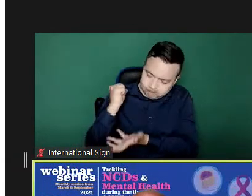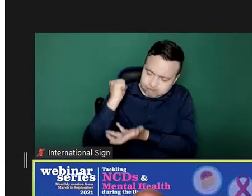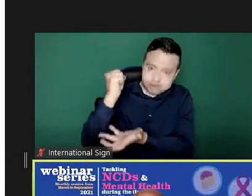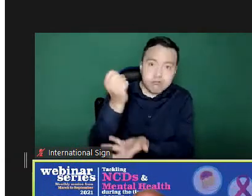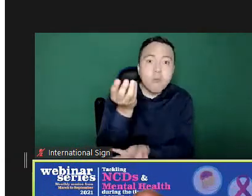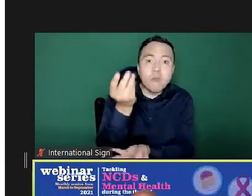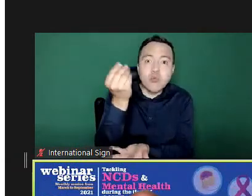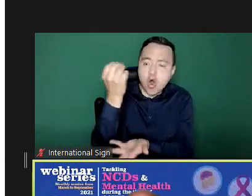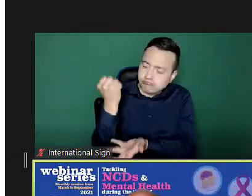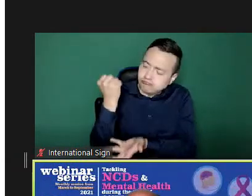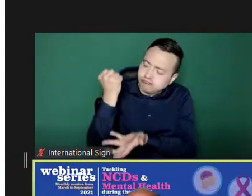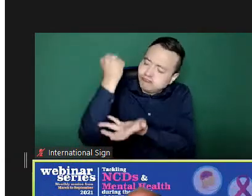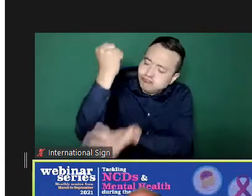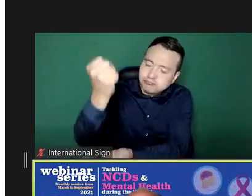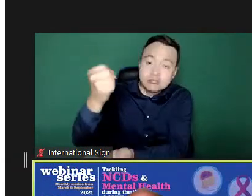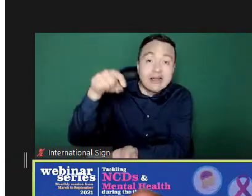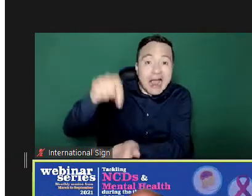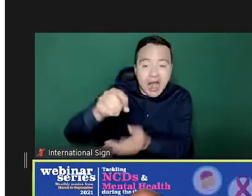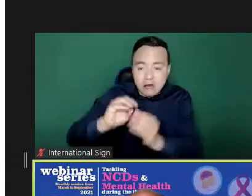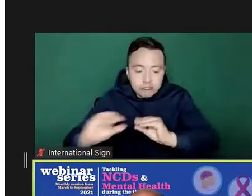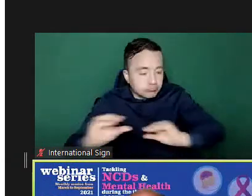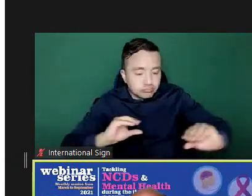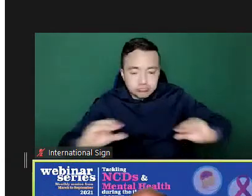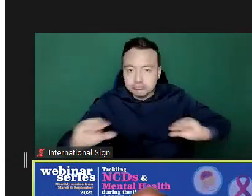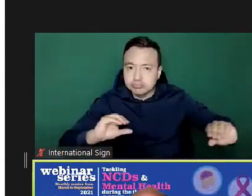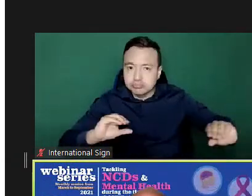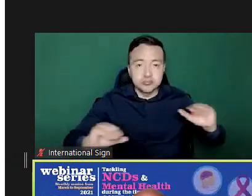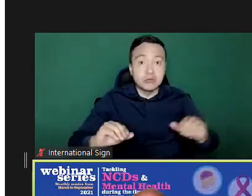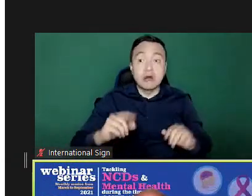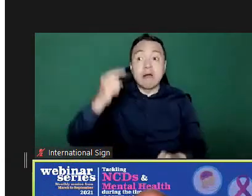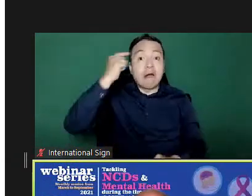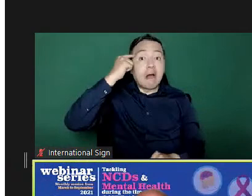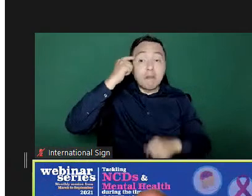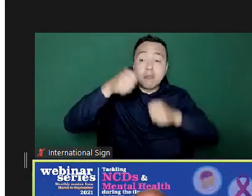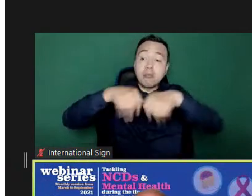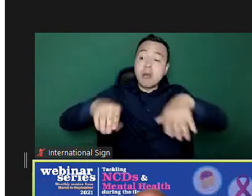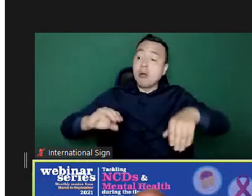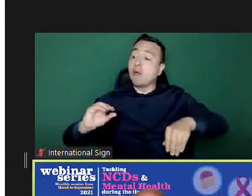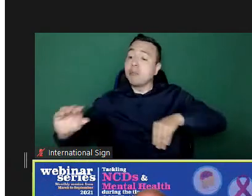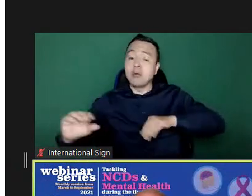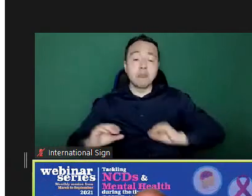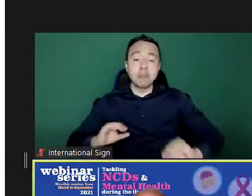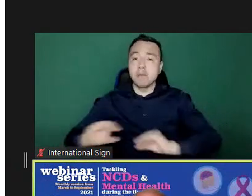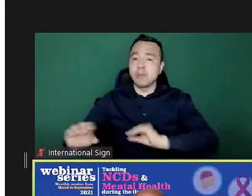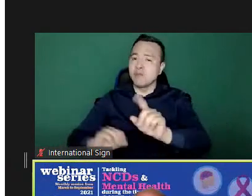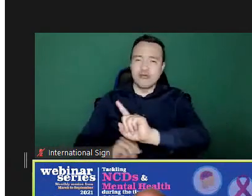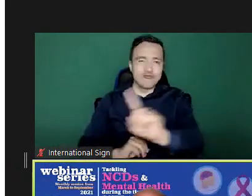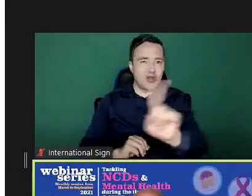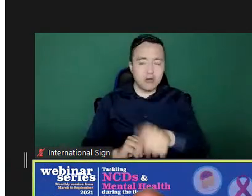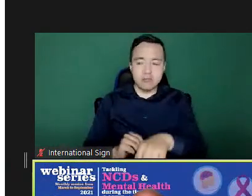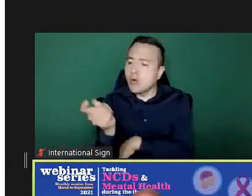costed and most importantly must be financed. There must be integration of services and budgets, association